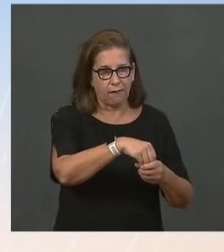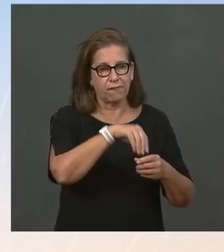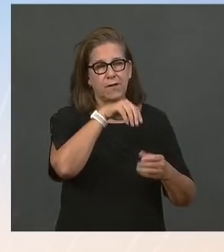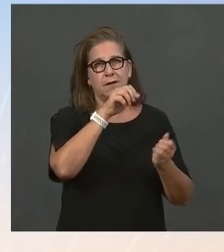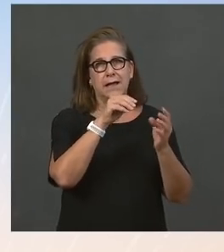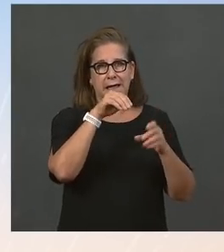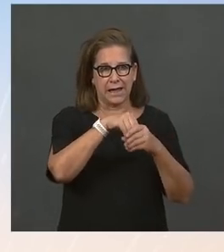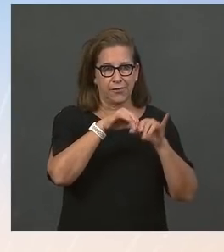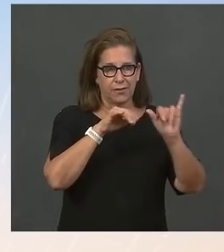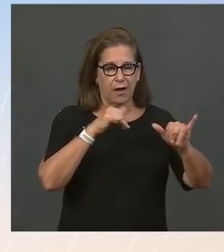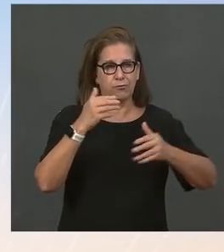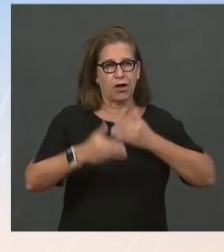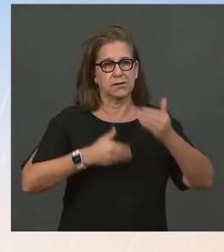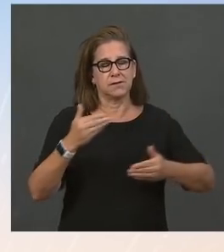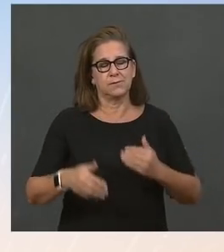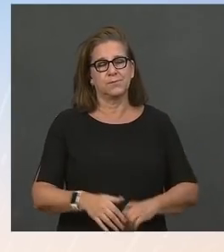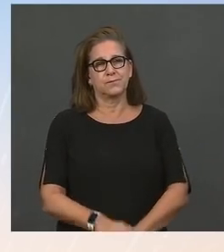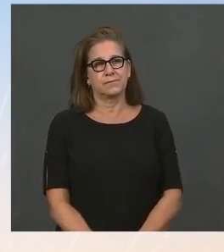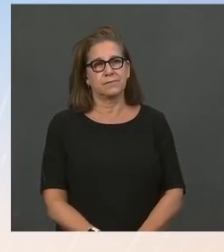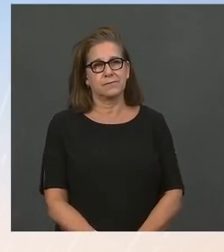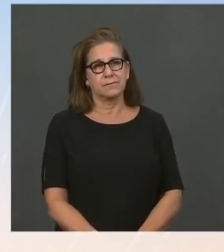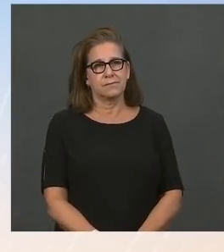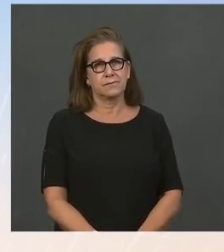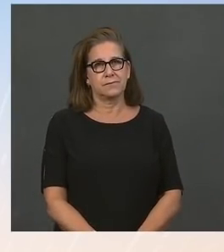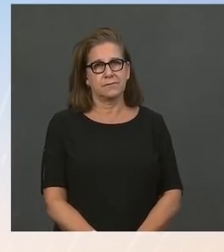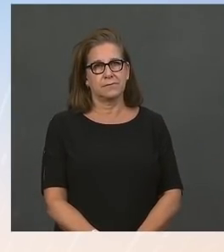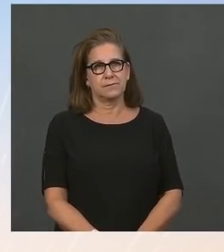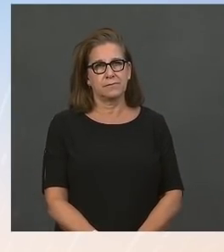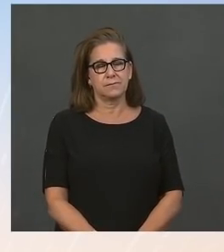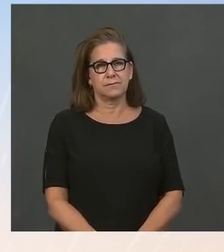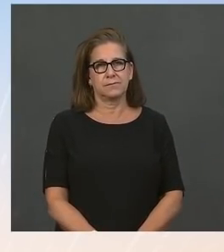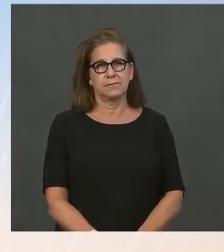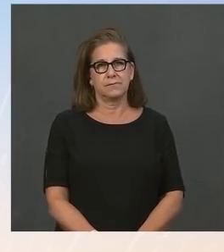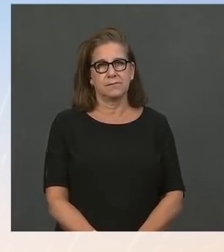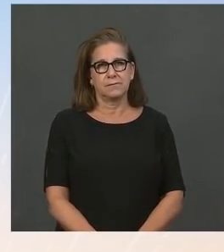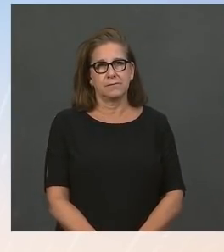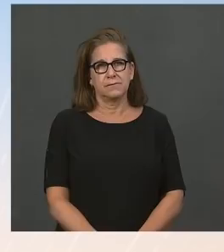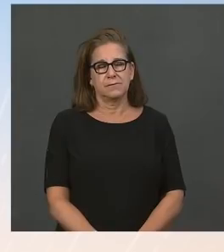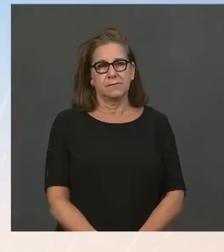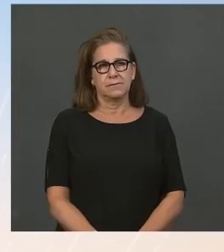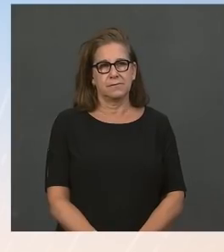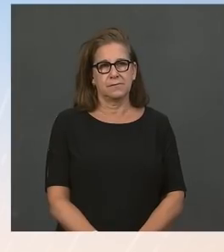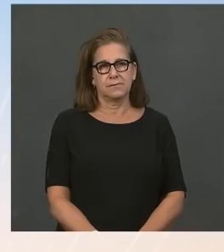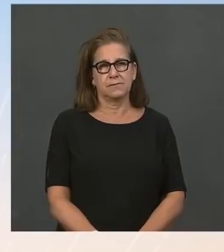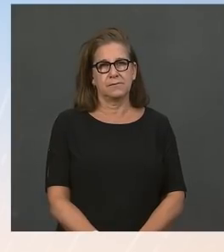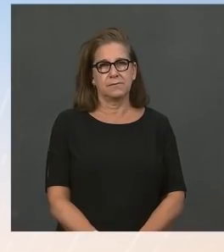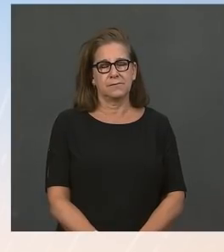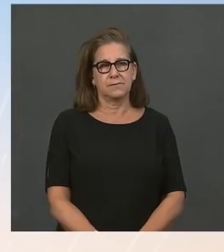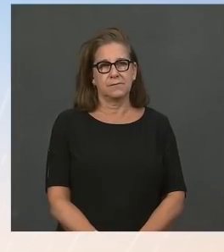and work with authorities on the ground. Go ahead. The Press: Thanks, Jen. Last night, also the President said